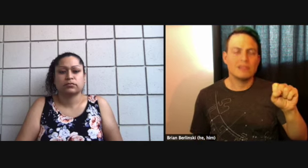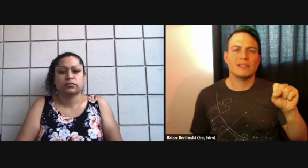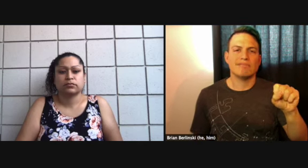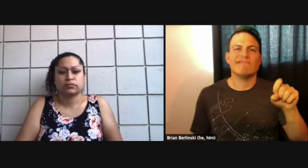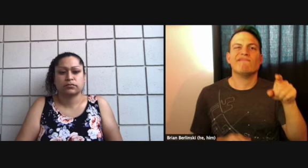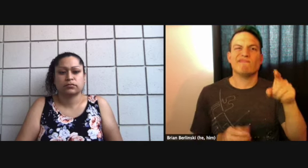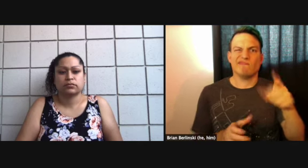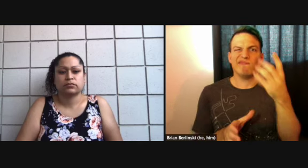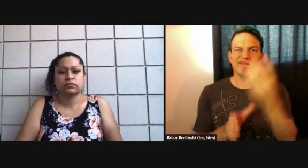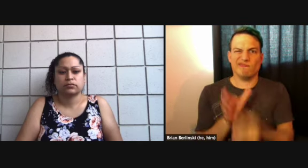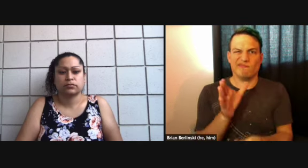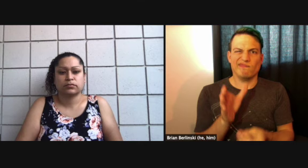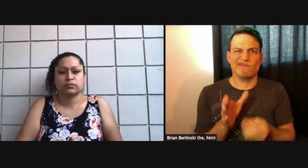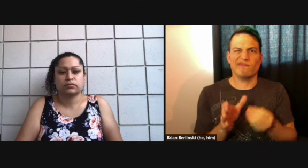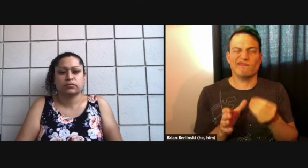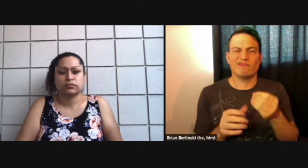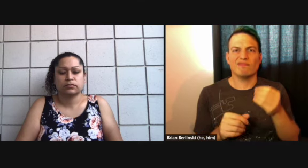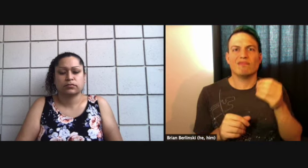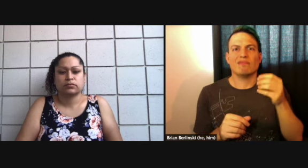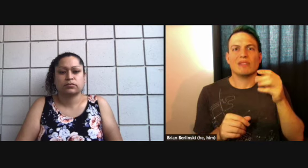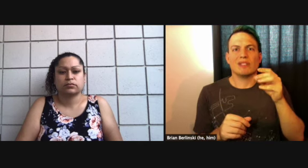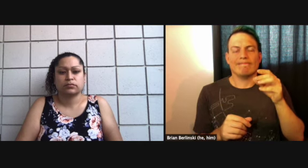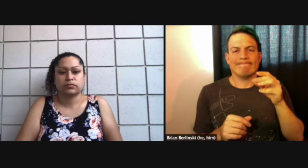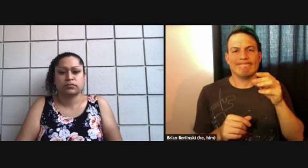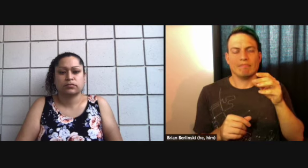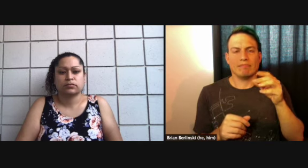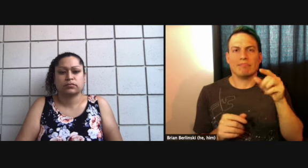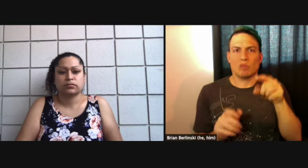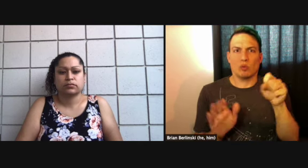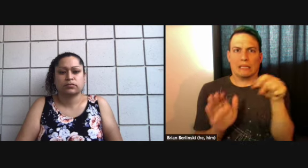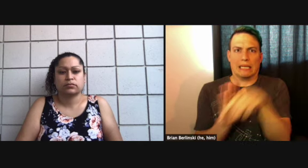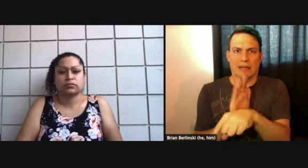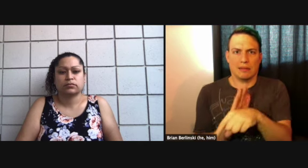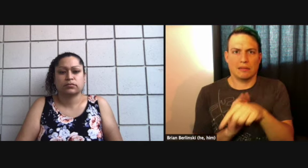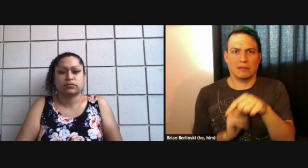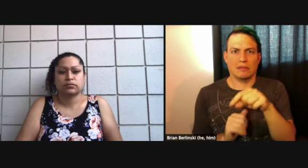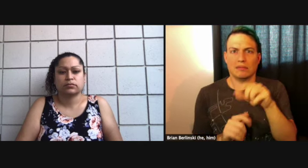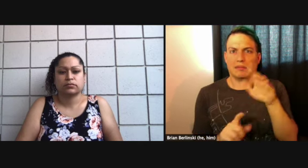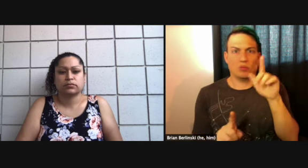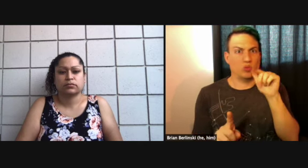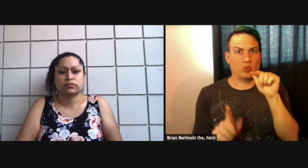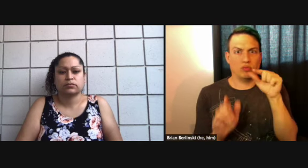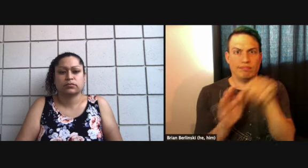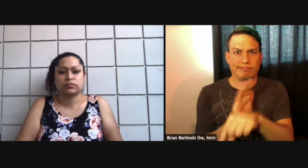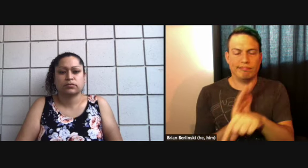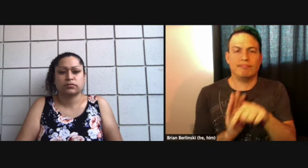passed away... in fact, she was killed.